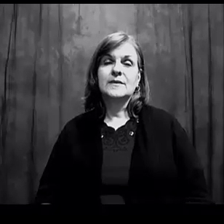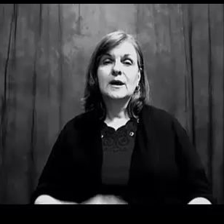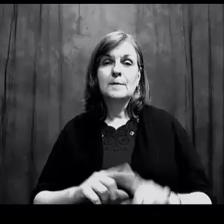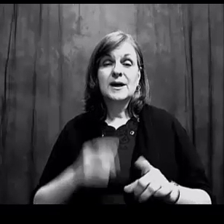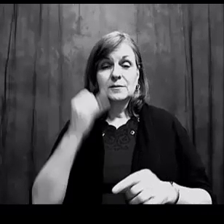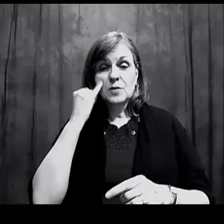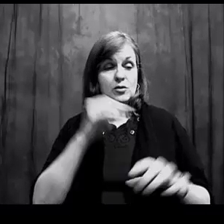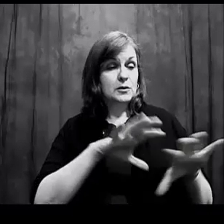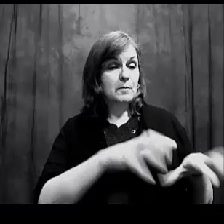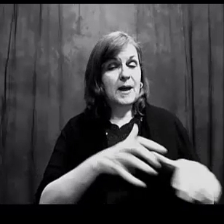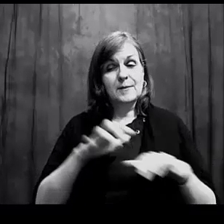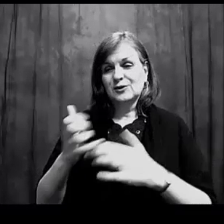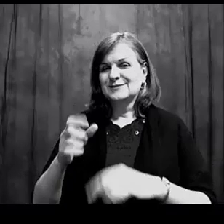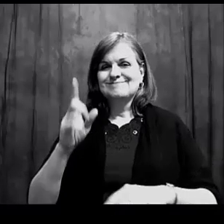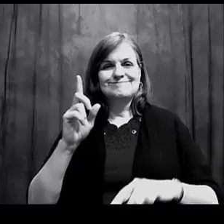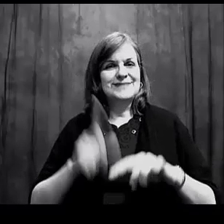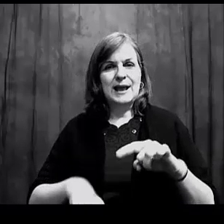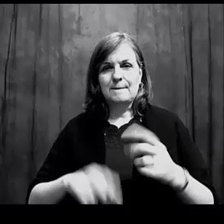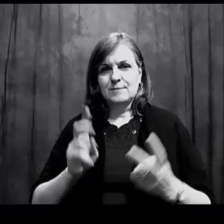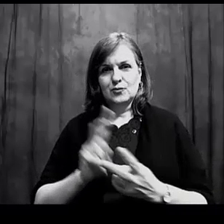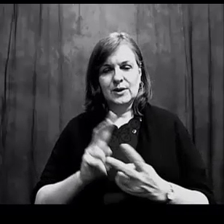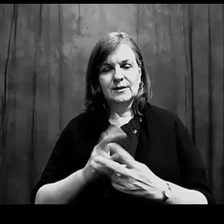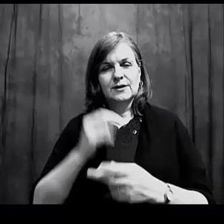but if there's no breeding between the two populations so if